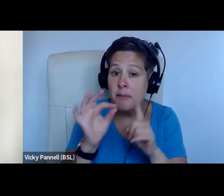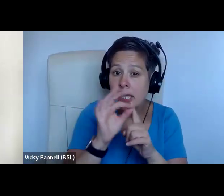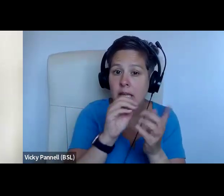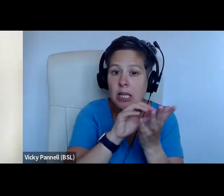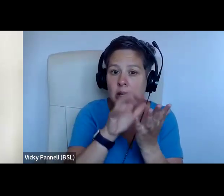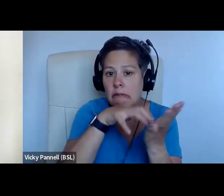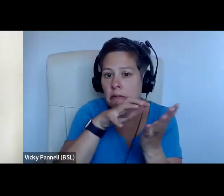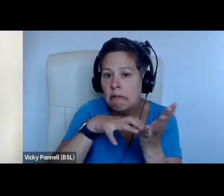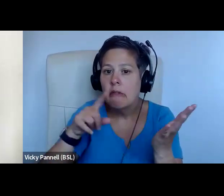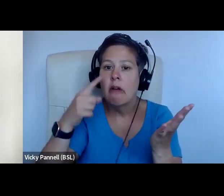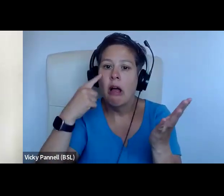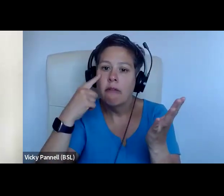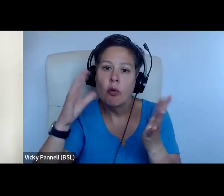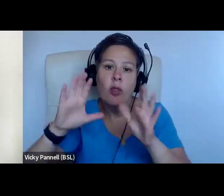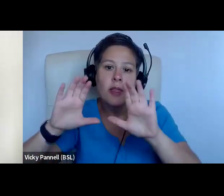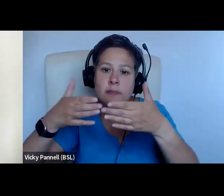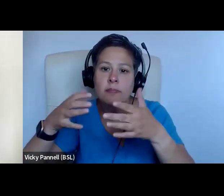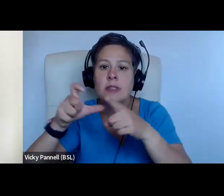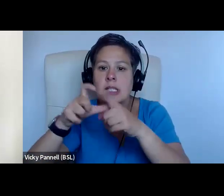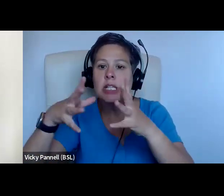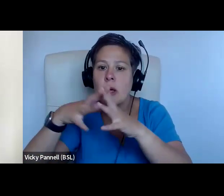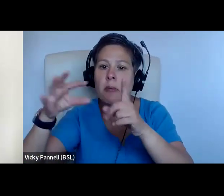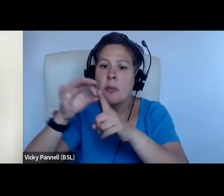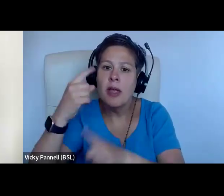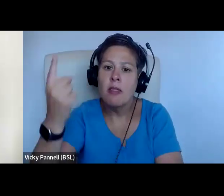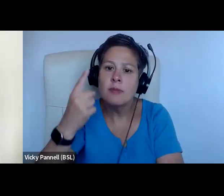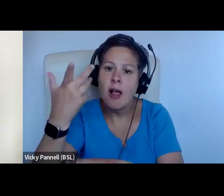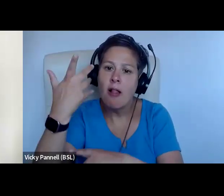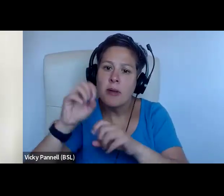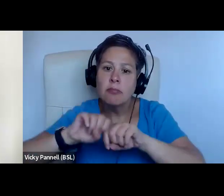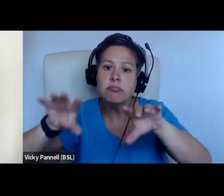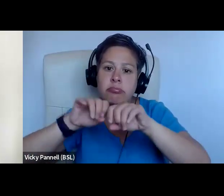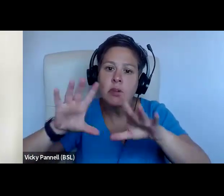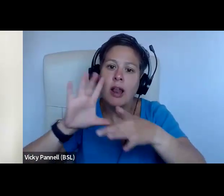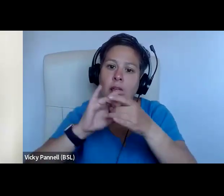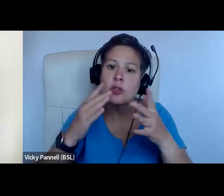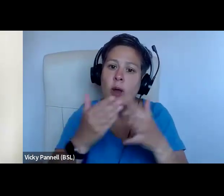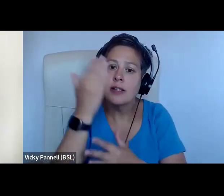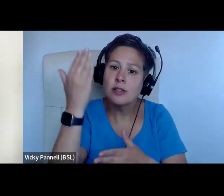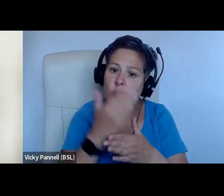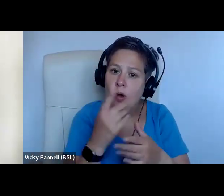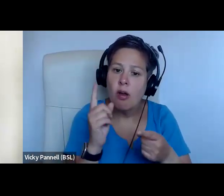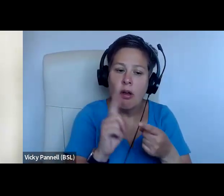a couple of clues as to why they are consulting and what are some